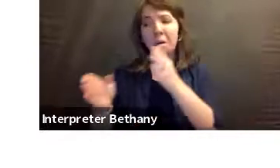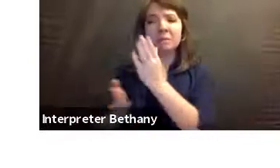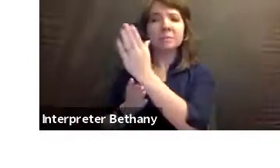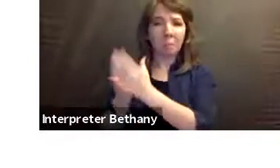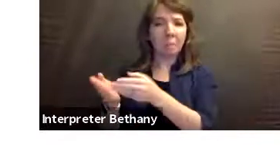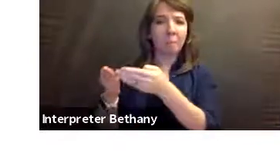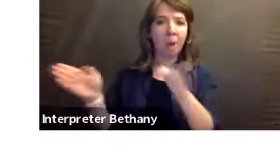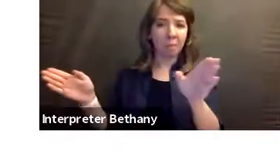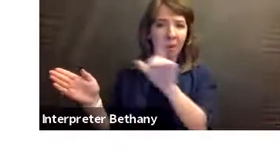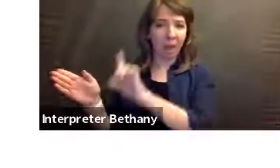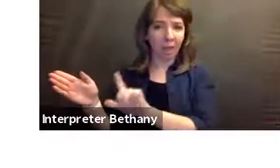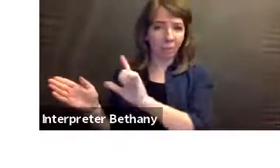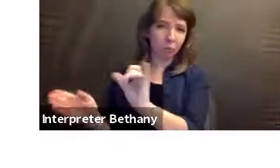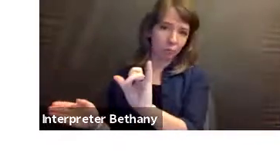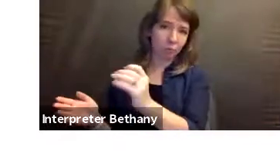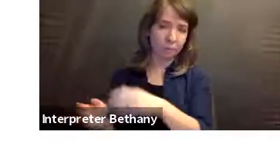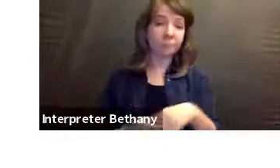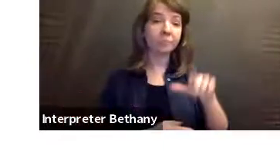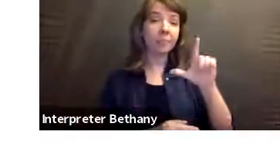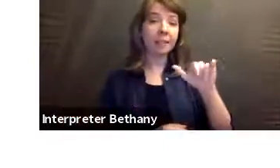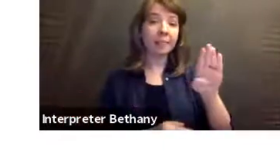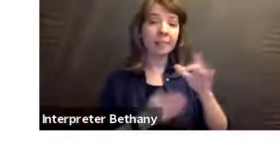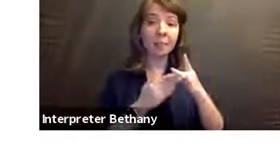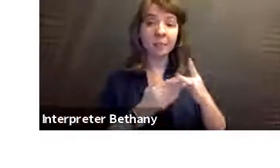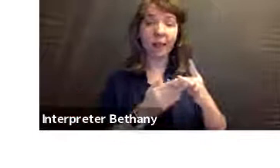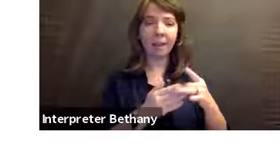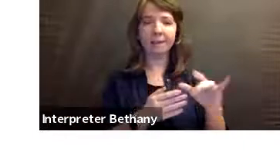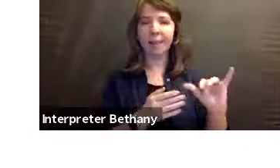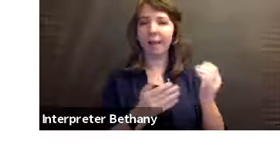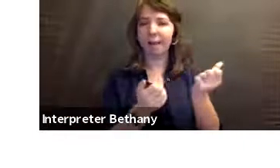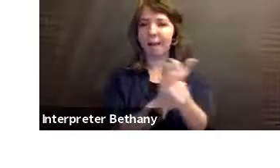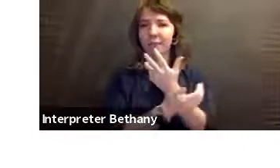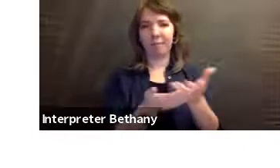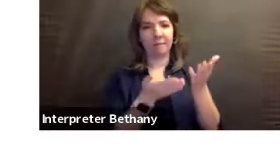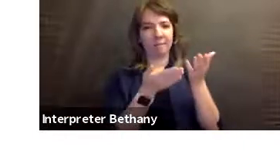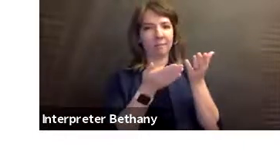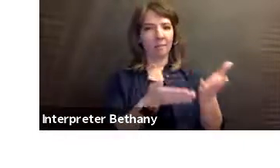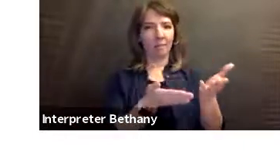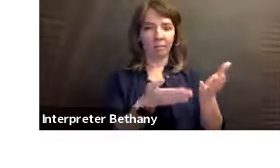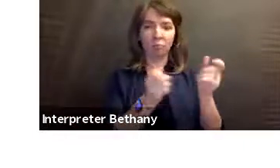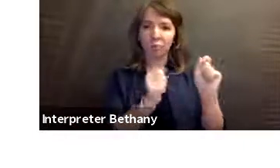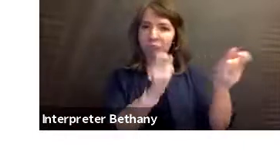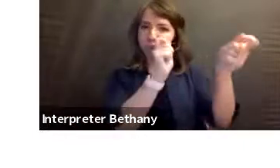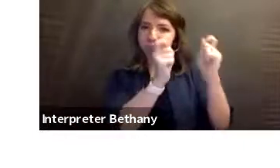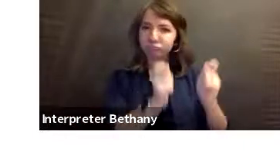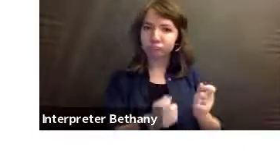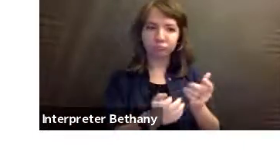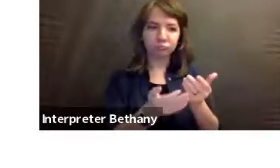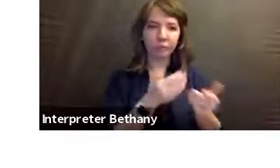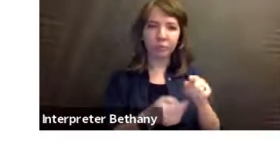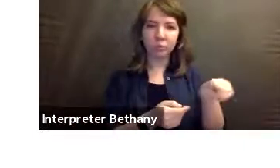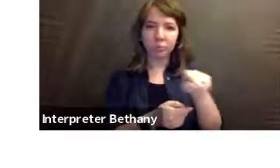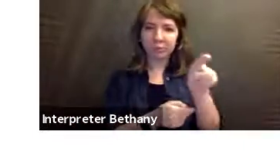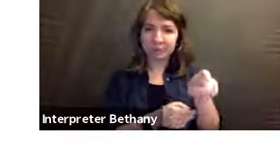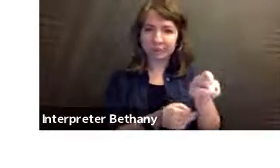Linda Kobashigawa: Look guides are sort of like a one stop shop for resources. They're very customizable. I'm going to walk you through examples of some of the guides that